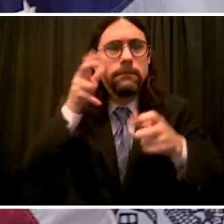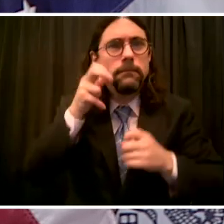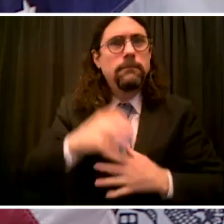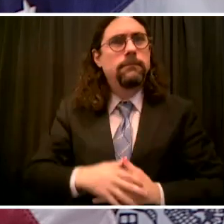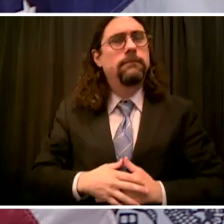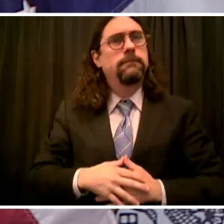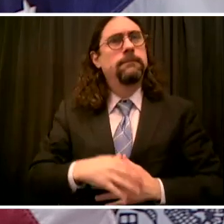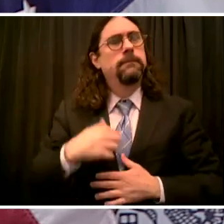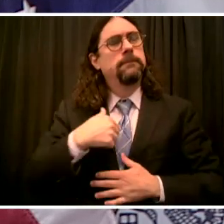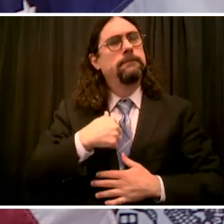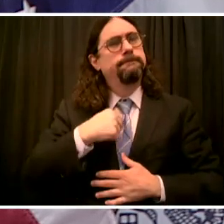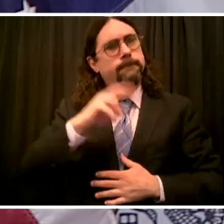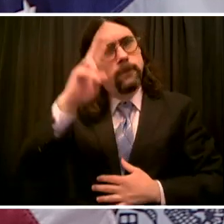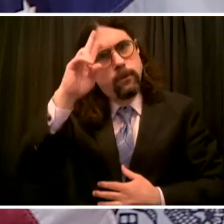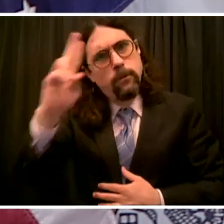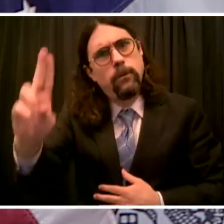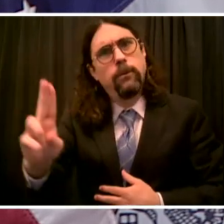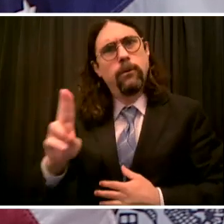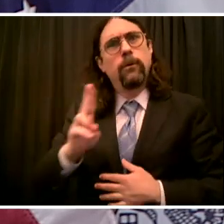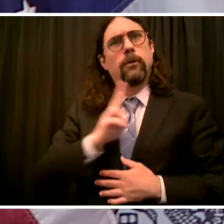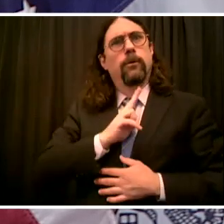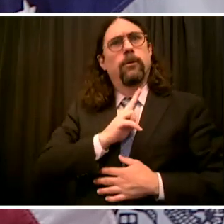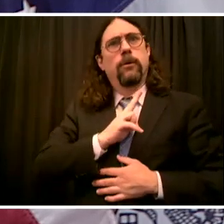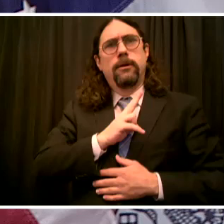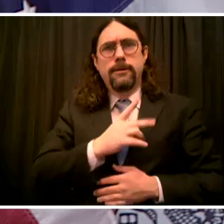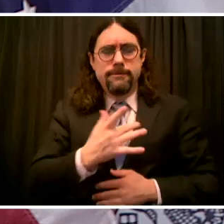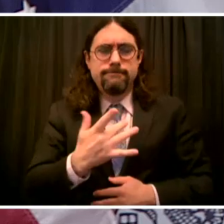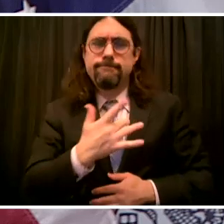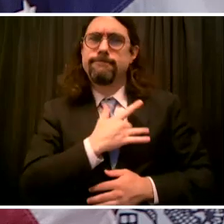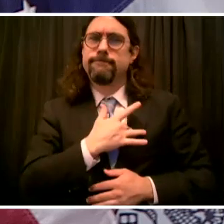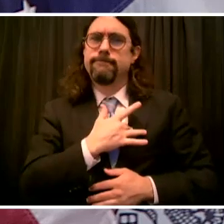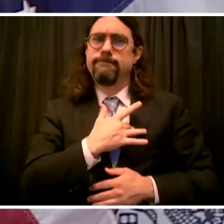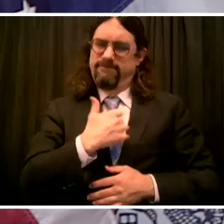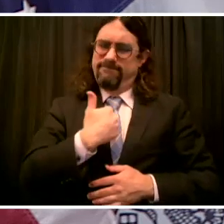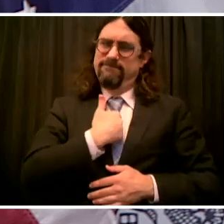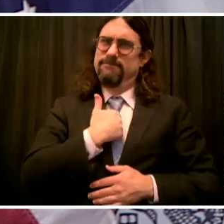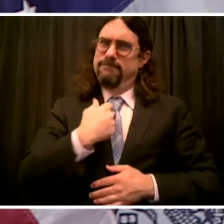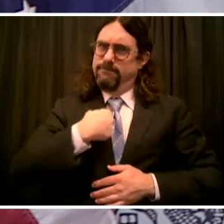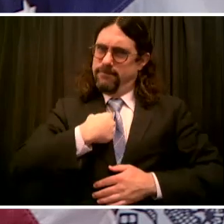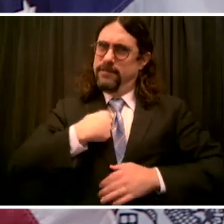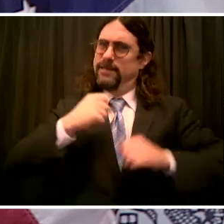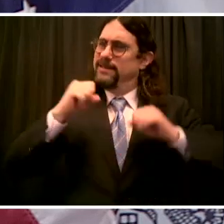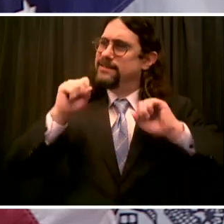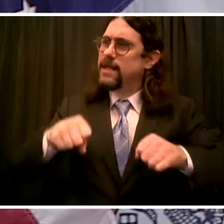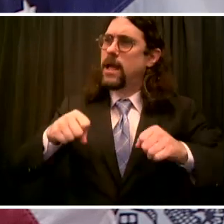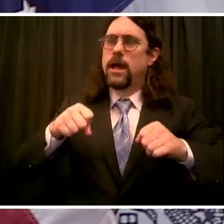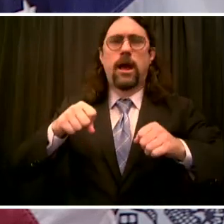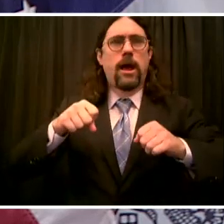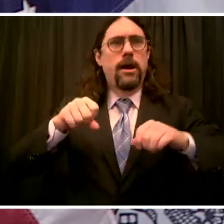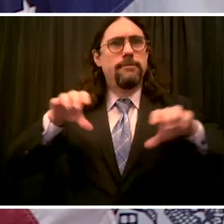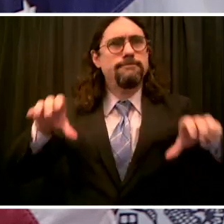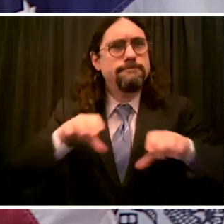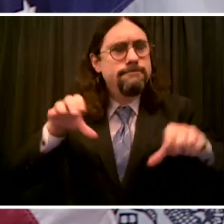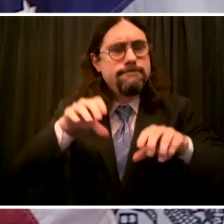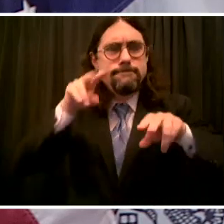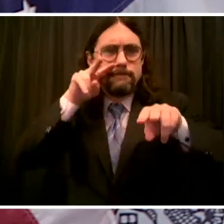AND IT'S BEEN TOGHU FOR ALL OF US, BUT I HAVE TO ALSO TLEL YOU, FOR ME, IT'S BEEN AN HONOR AND A PRIVILEGE TO SEE